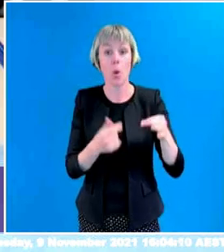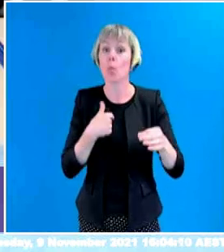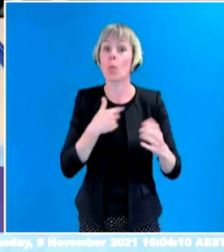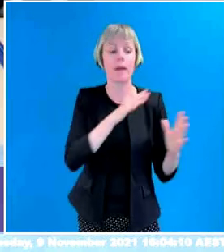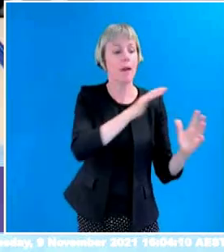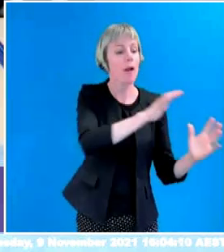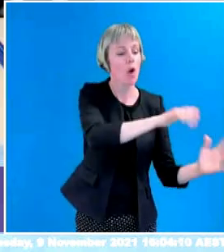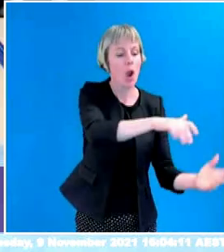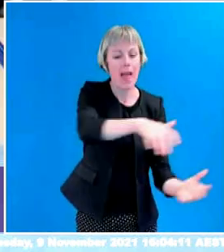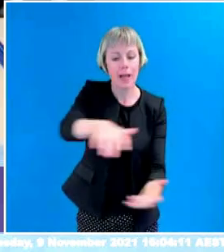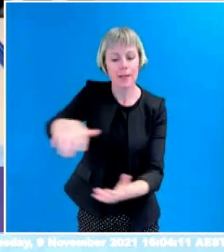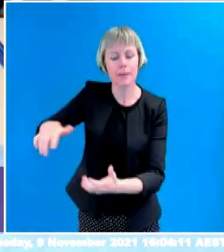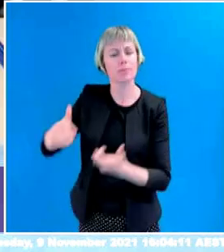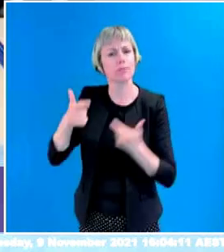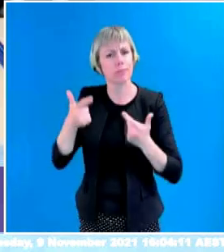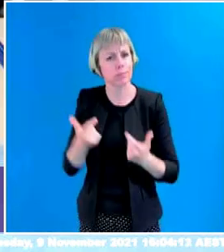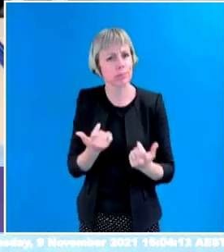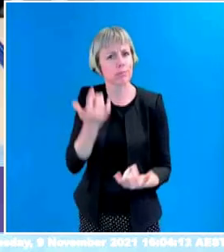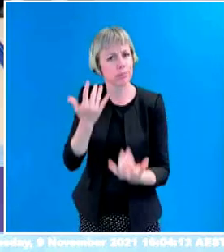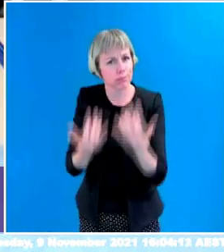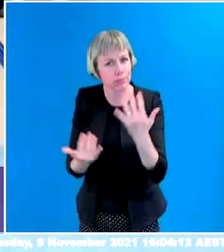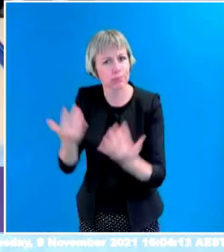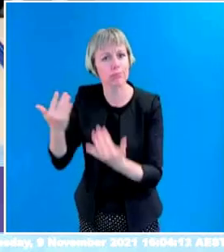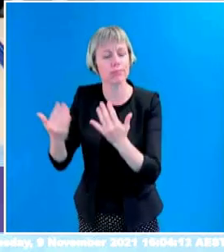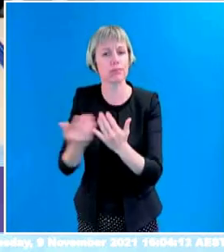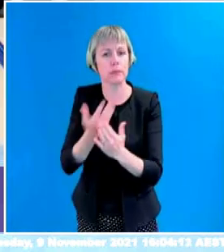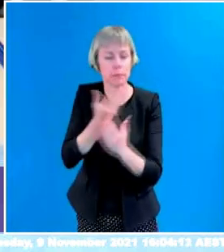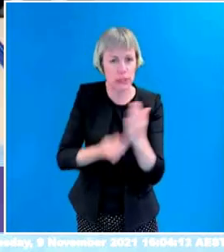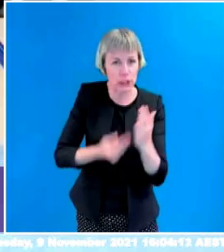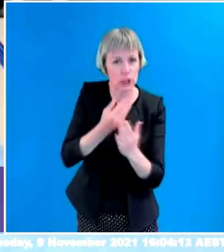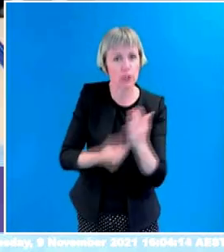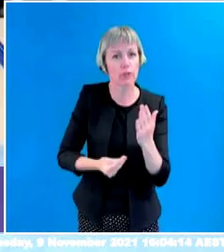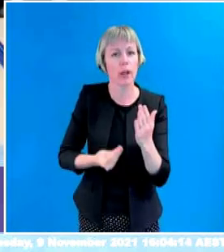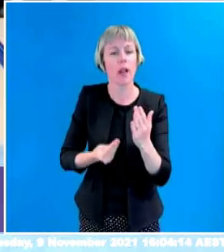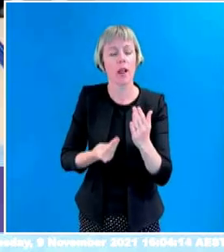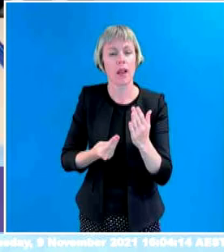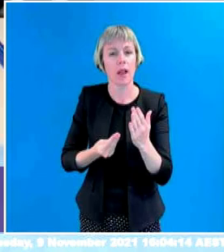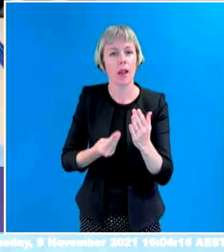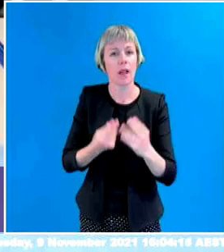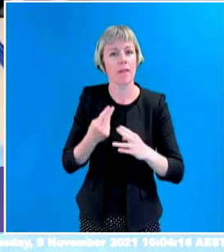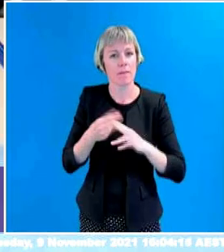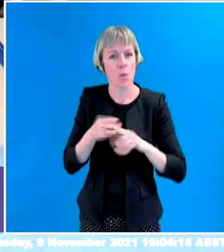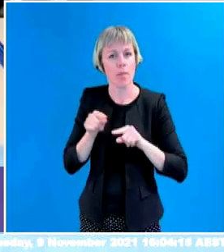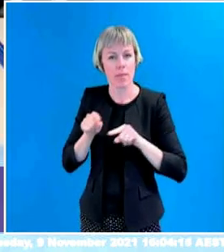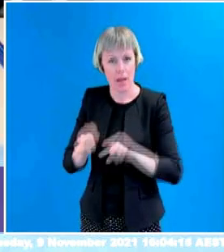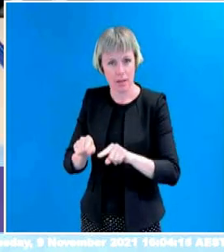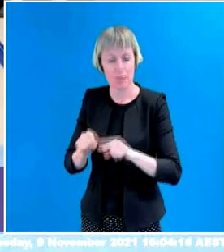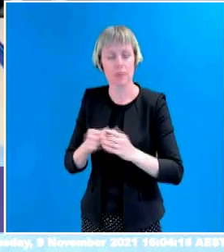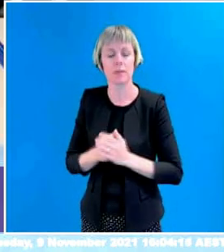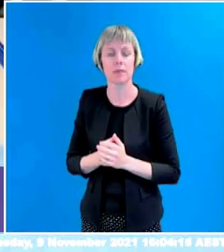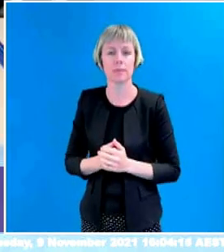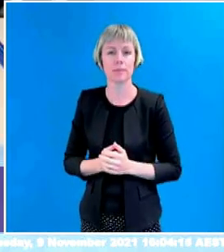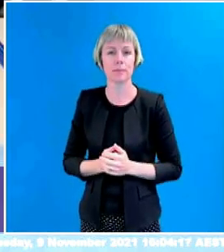Commonwealth around activities that were undertaken as part of the strategy.